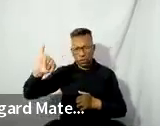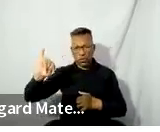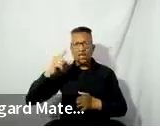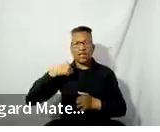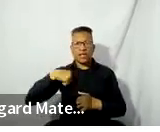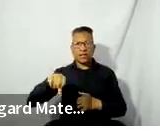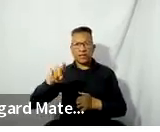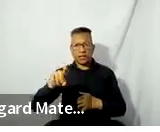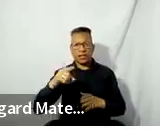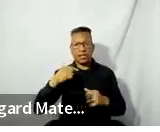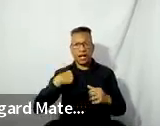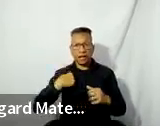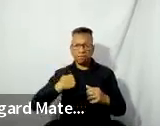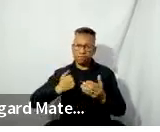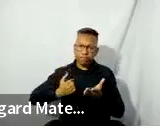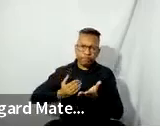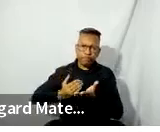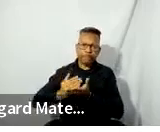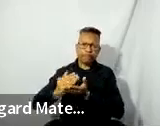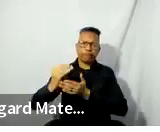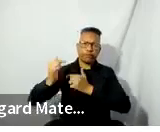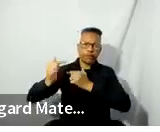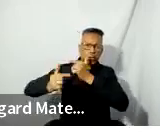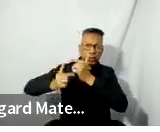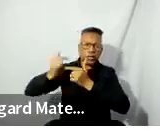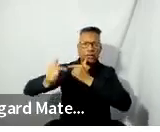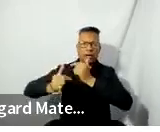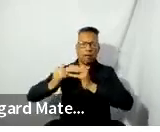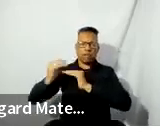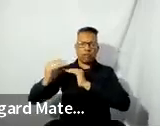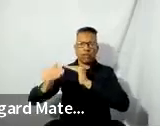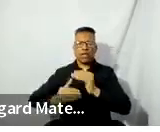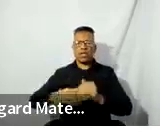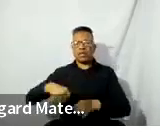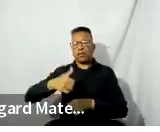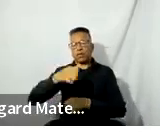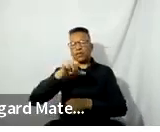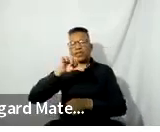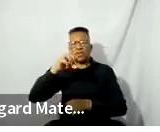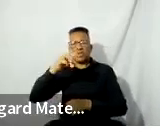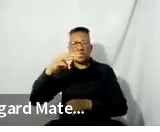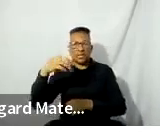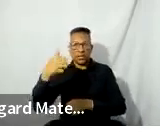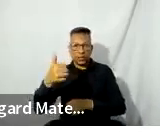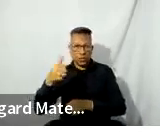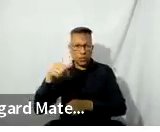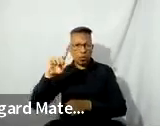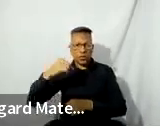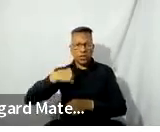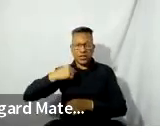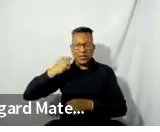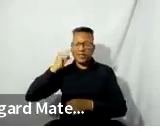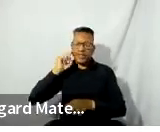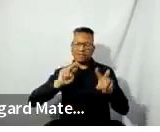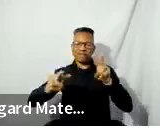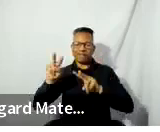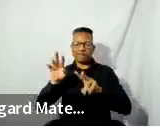ky moved on from this work in moved on from this work in 1931 931, so so that when we look at the the formulation of